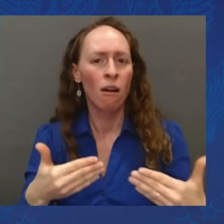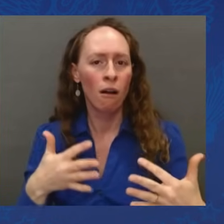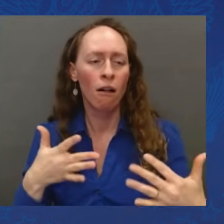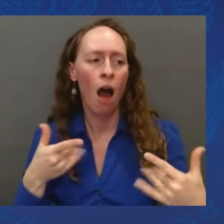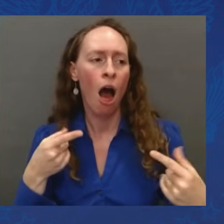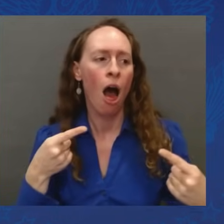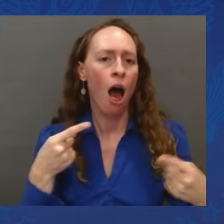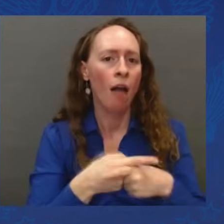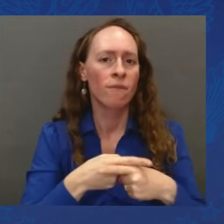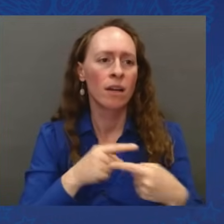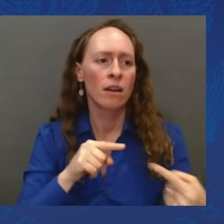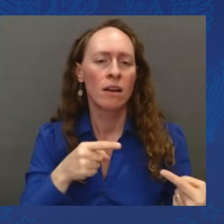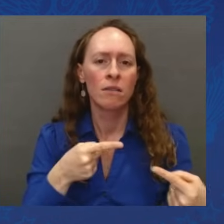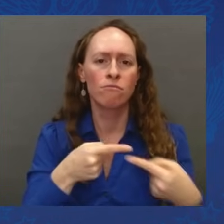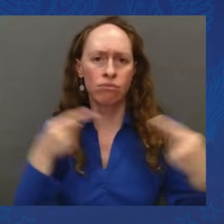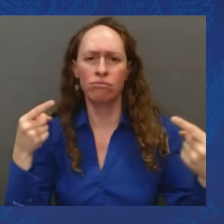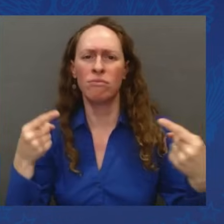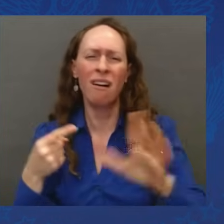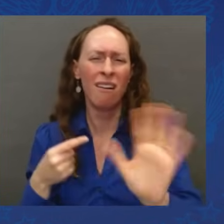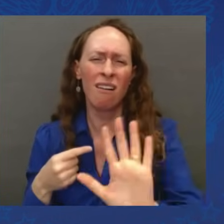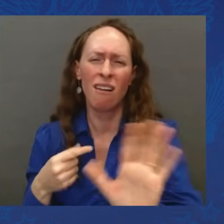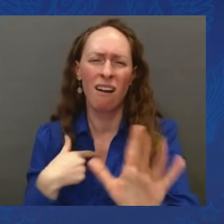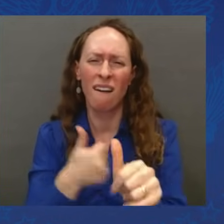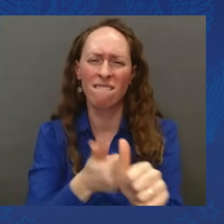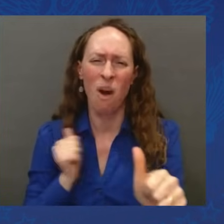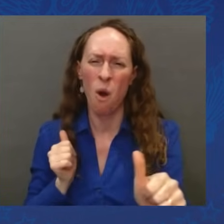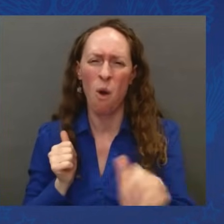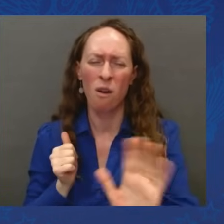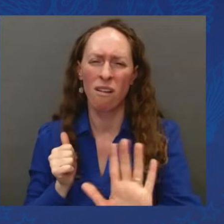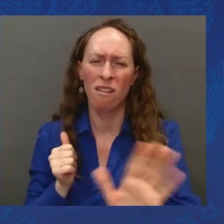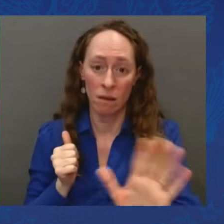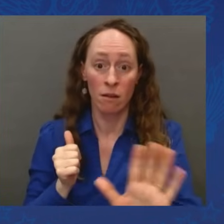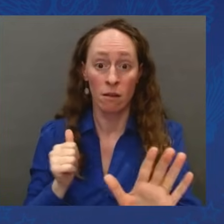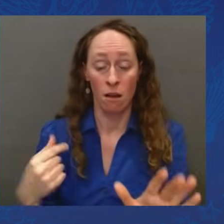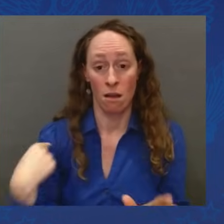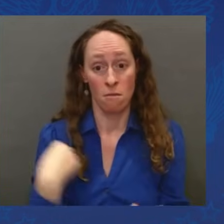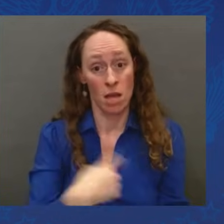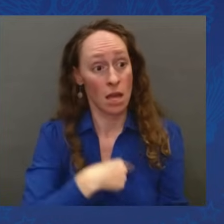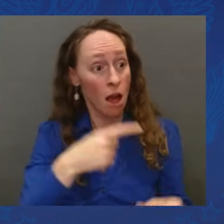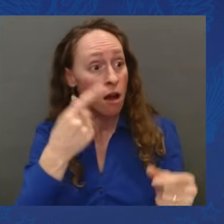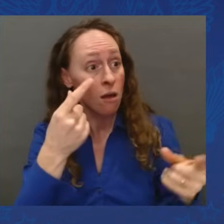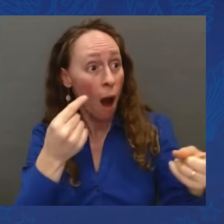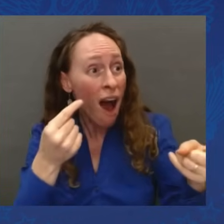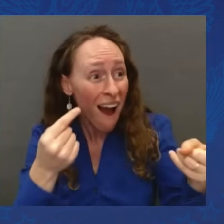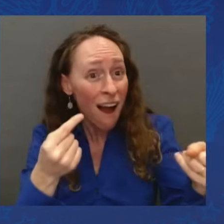coincide, we're going to work together, like we did on fentanyl. That's what the world expects of us --